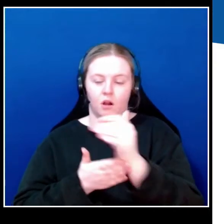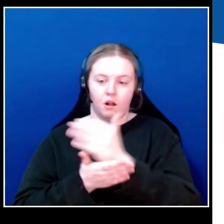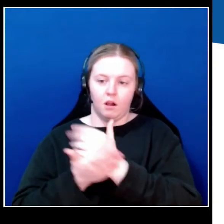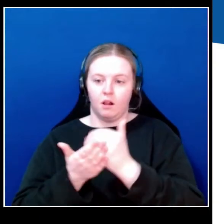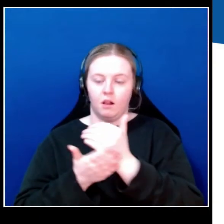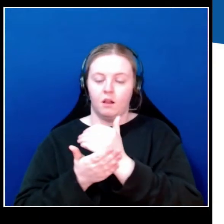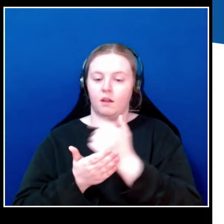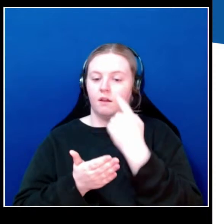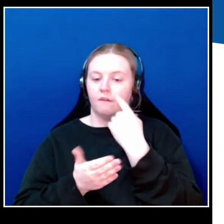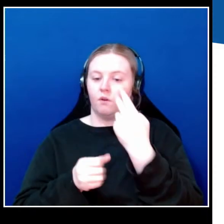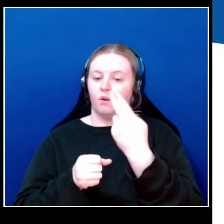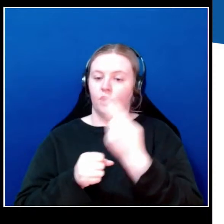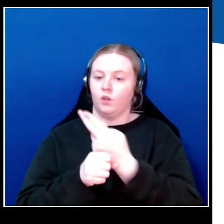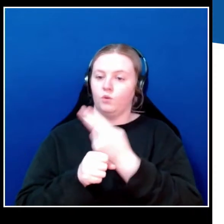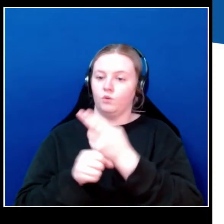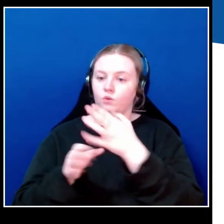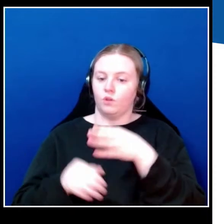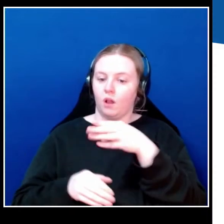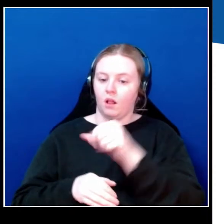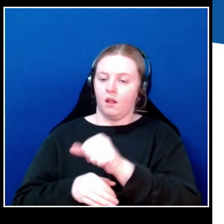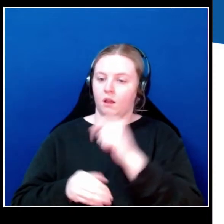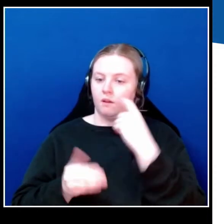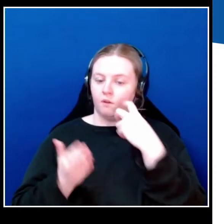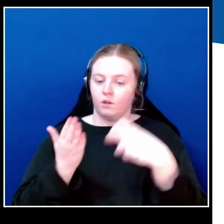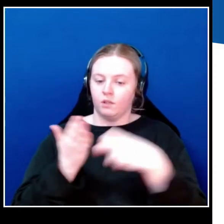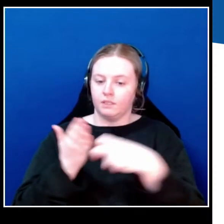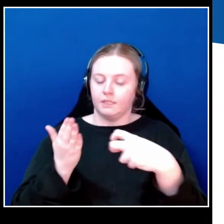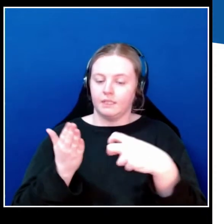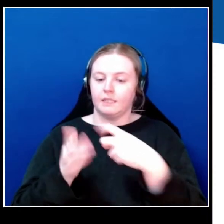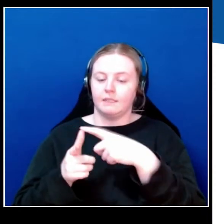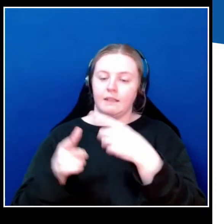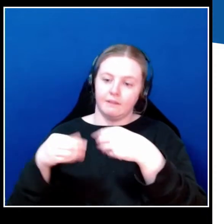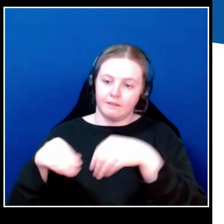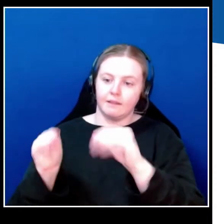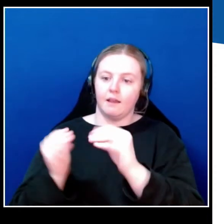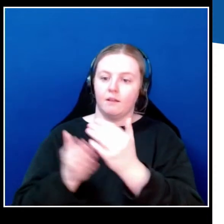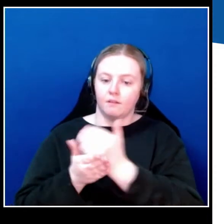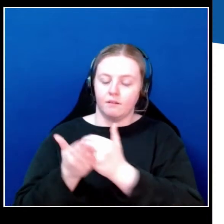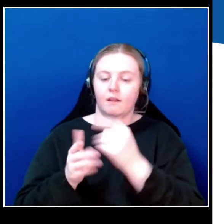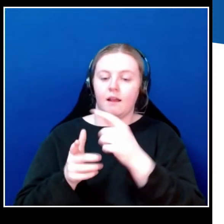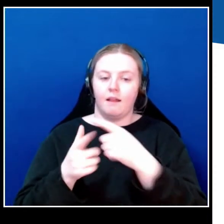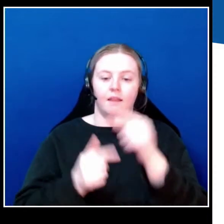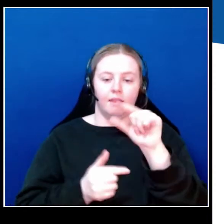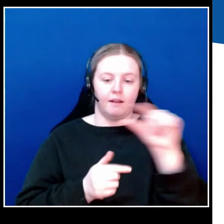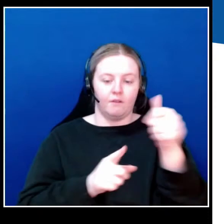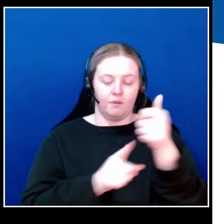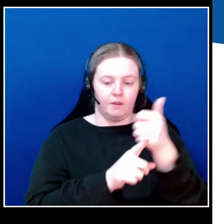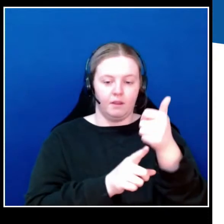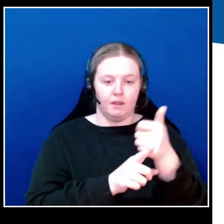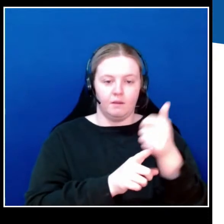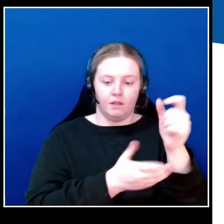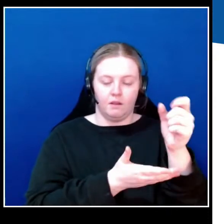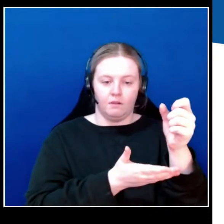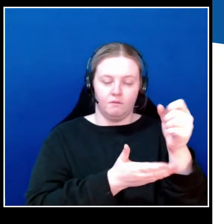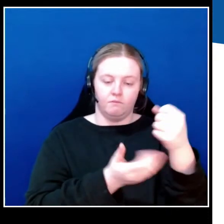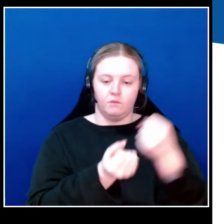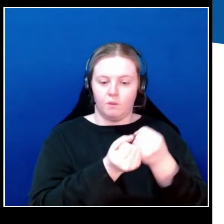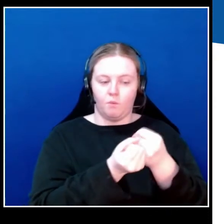ancillary revenues and the Government of Canada provided a subsidy of approximately $130 million.